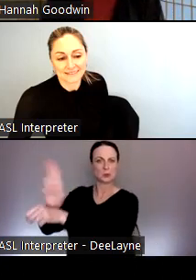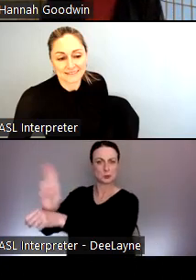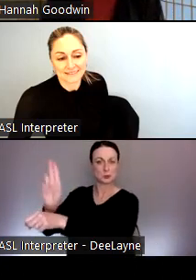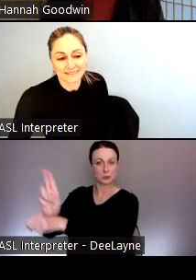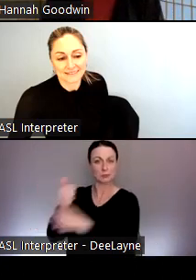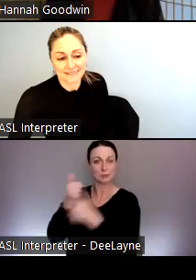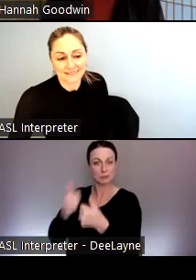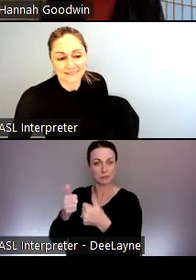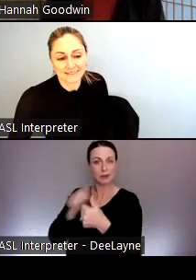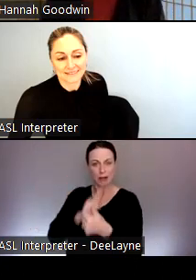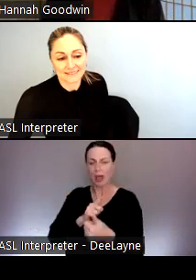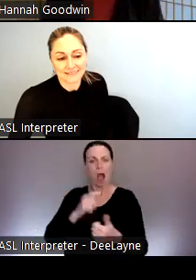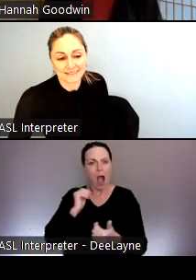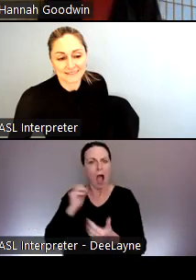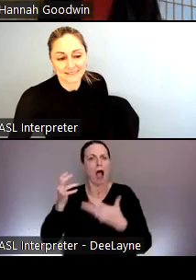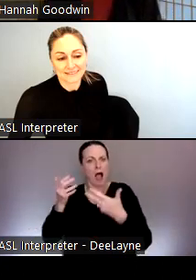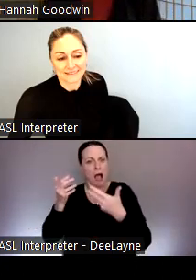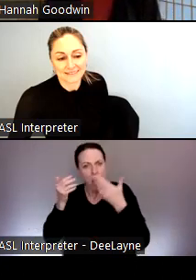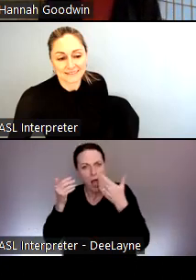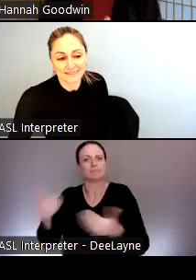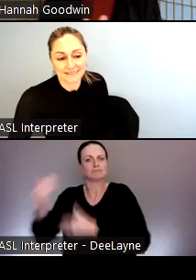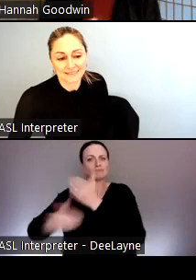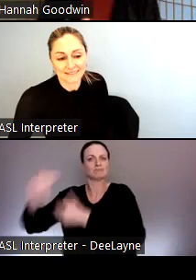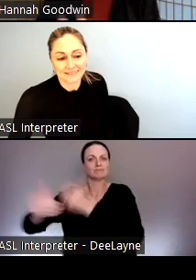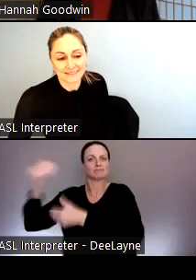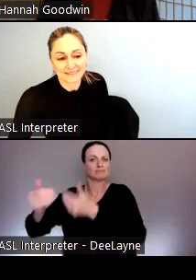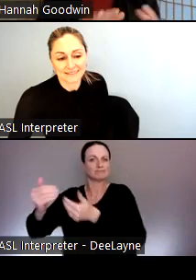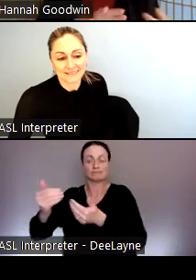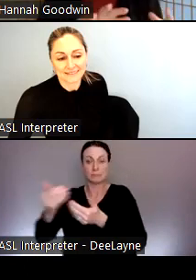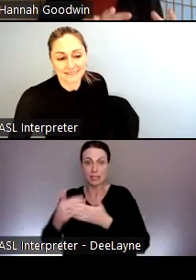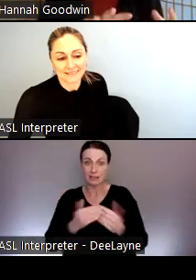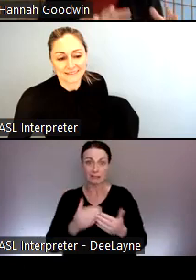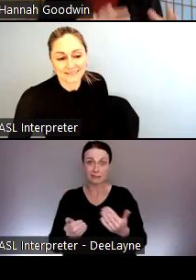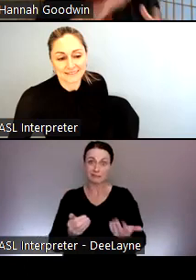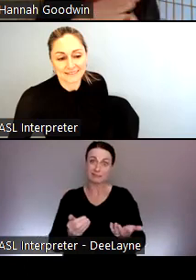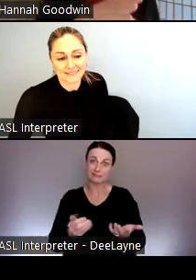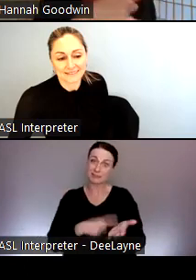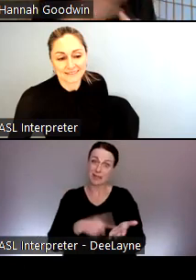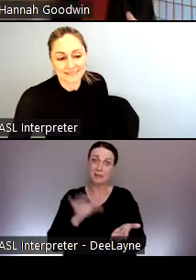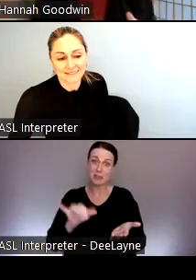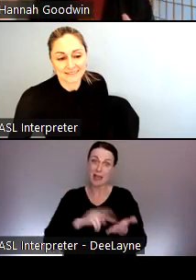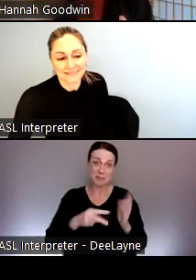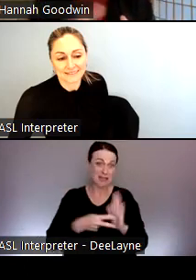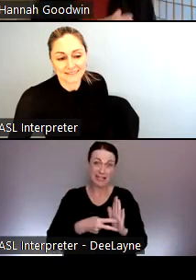to really hit the ground running, even if that means that that particular next step